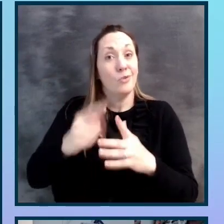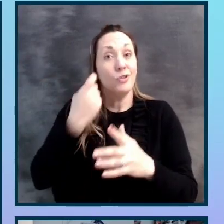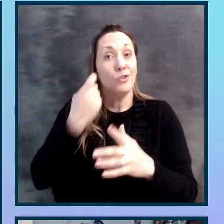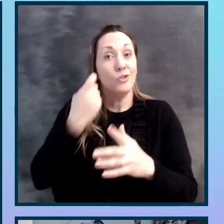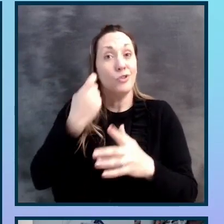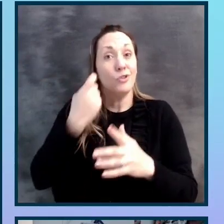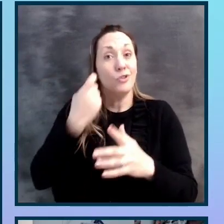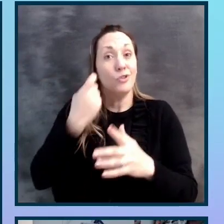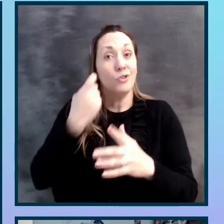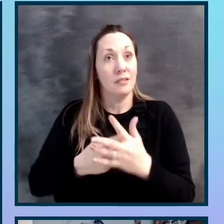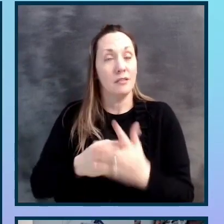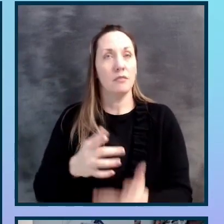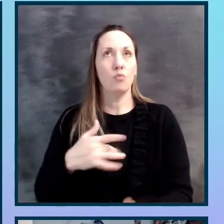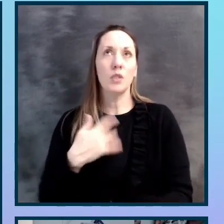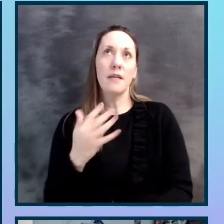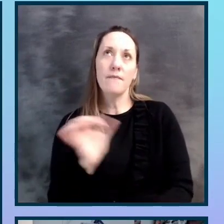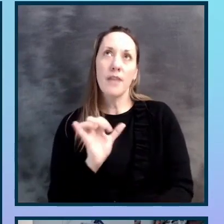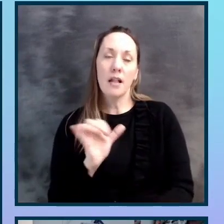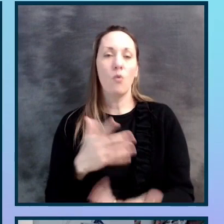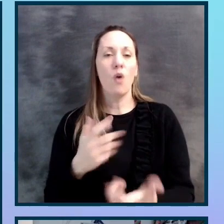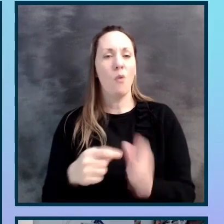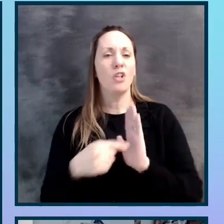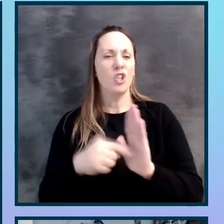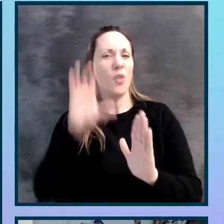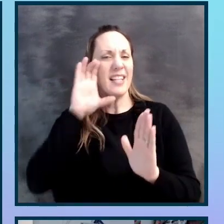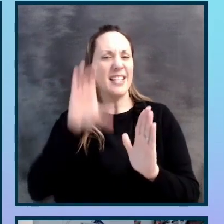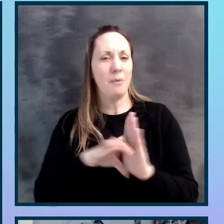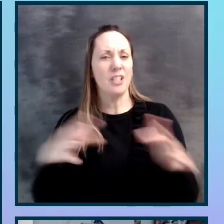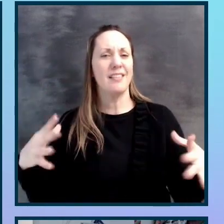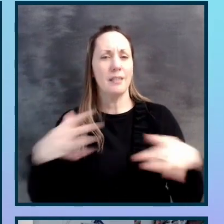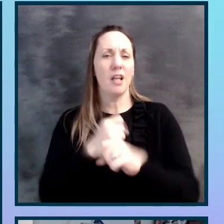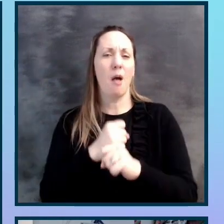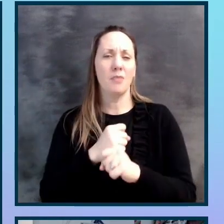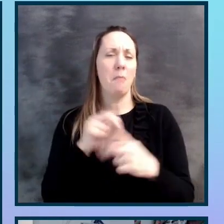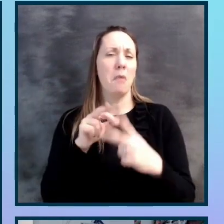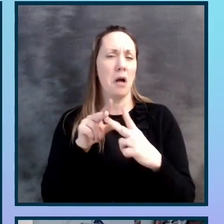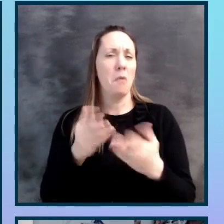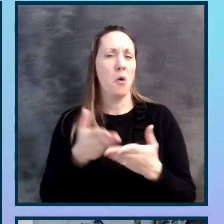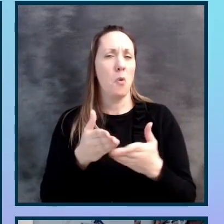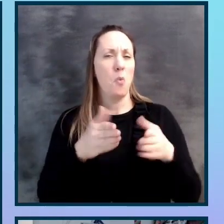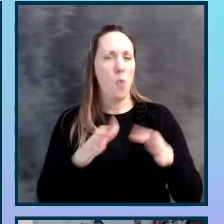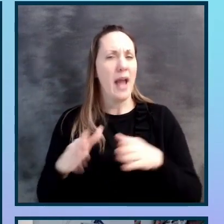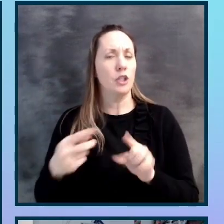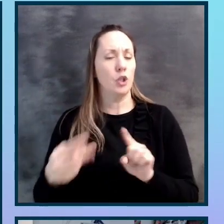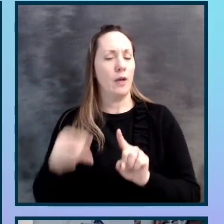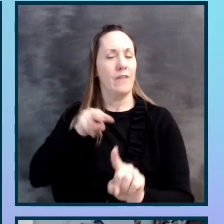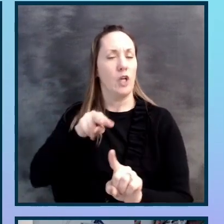Well, I wanted to share this image because I think it sums up a couple ways we could view digital accessibility,